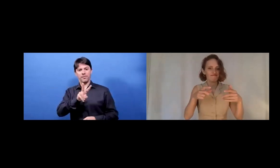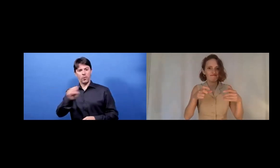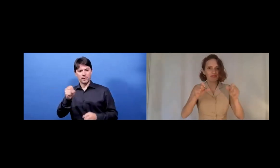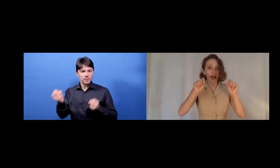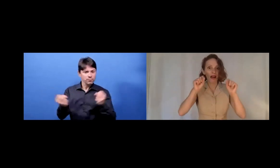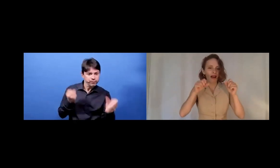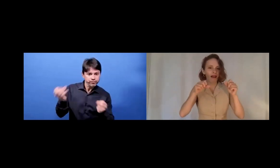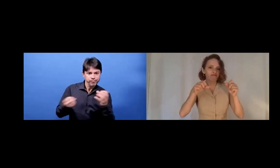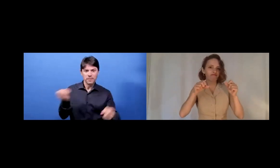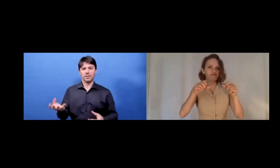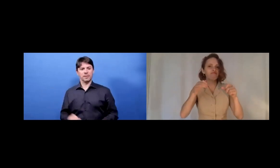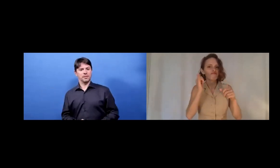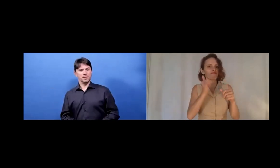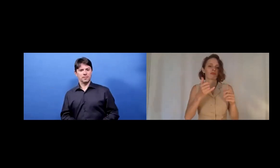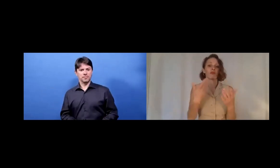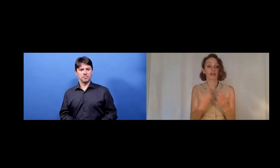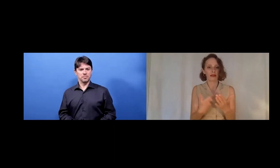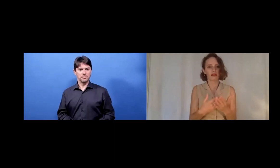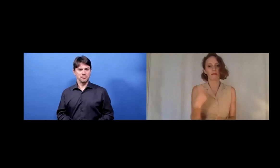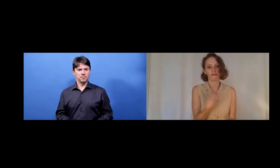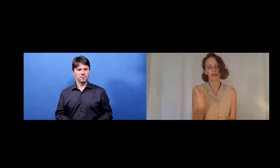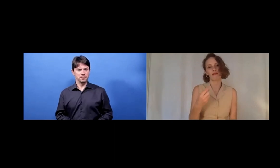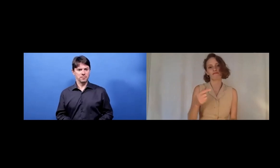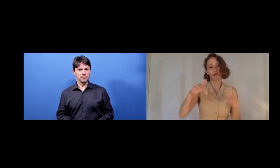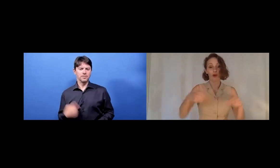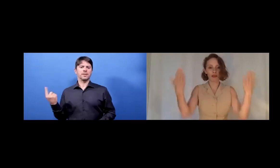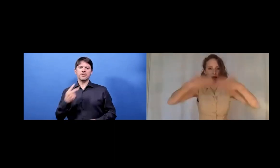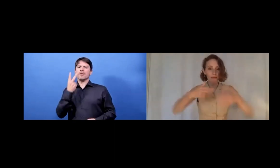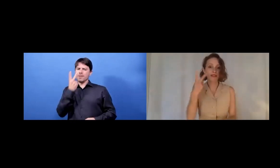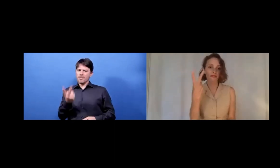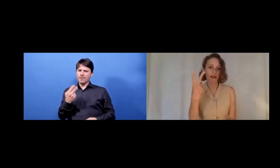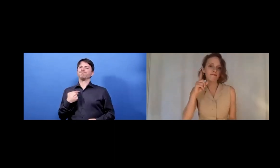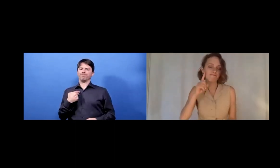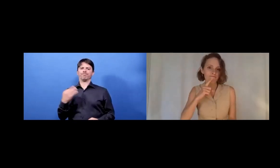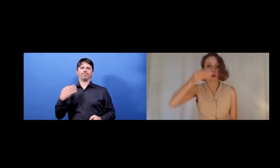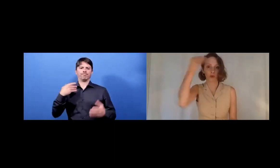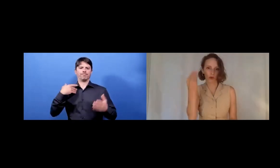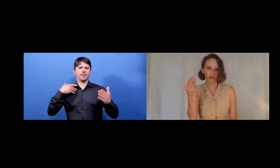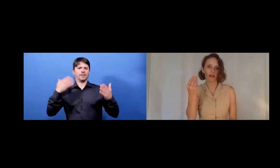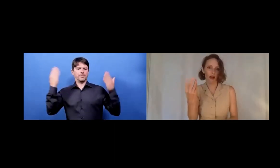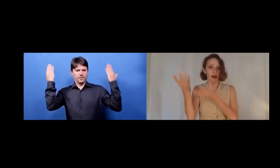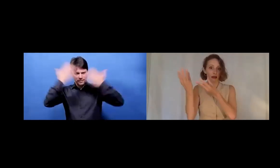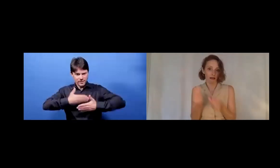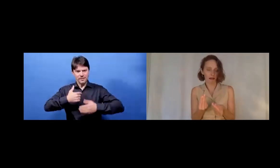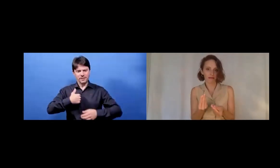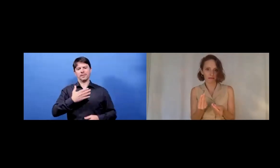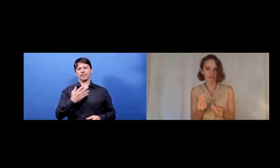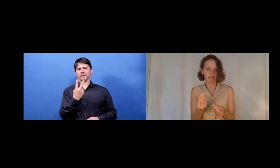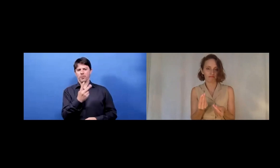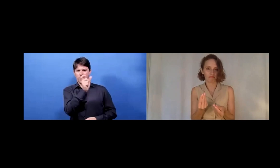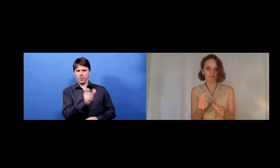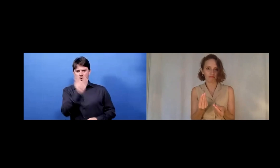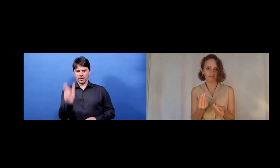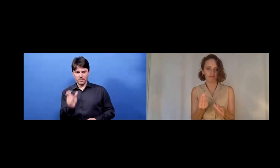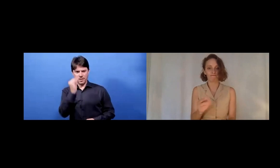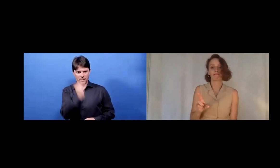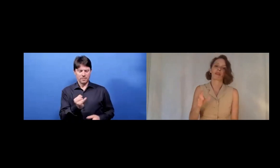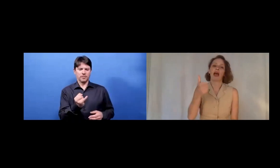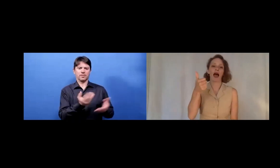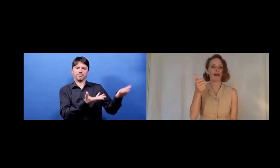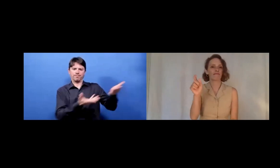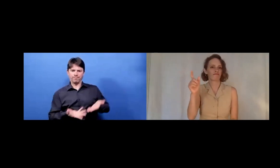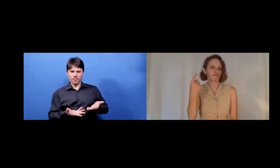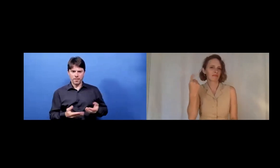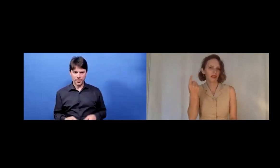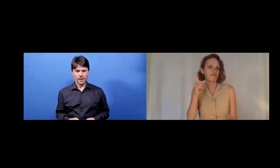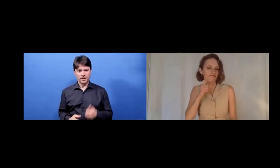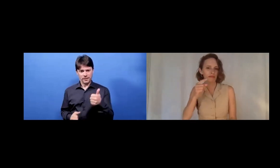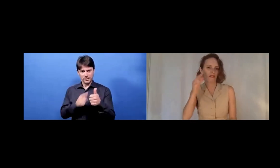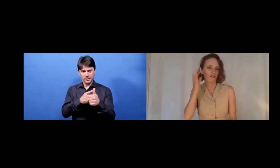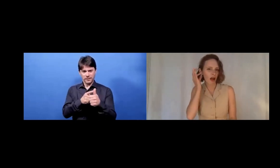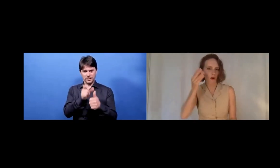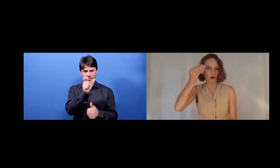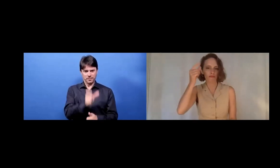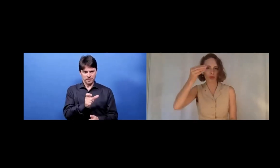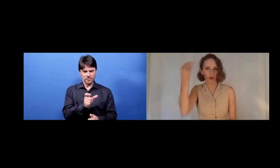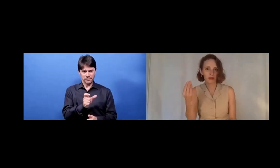And I'm very happy that we could invite tonight two Deaf artists. One person is a woman.